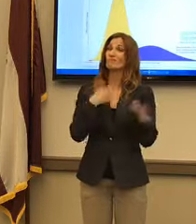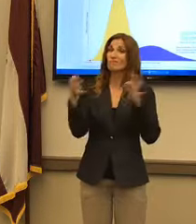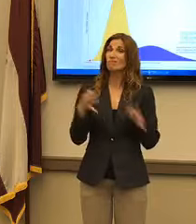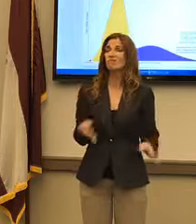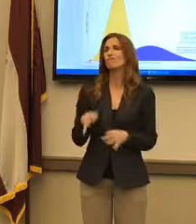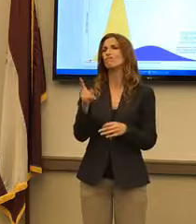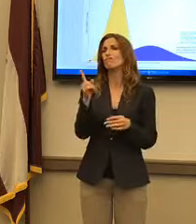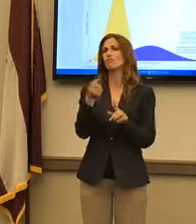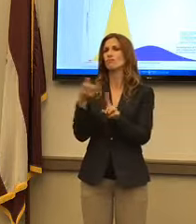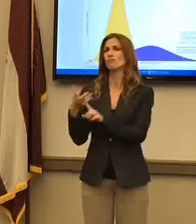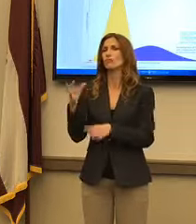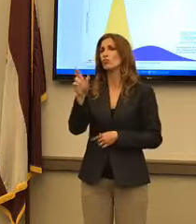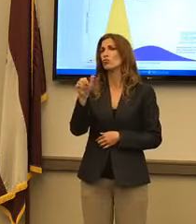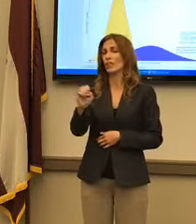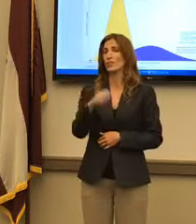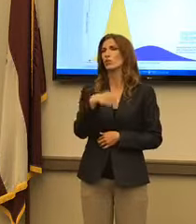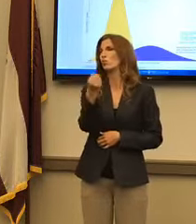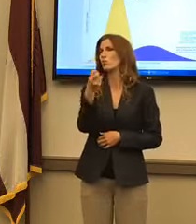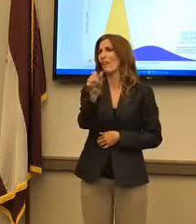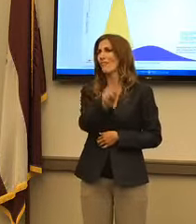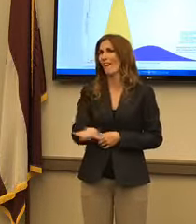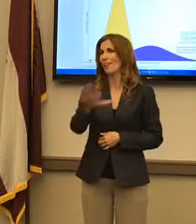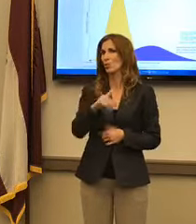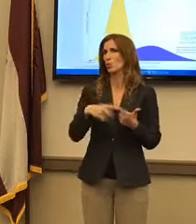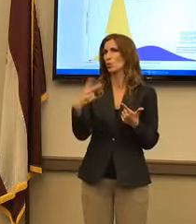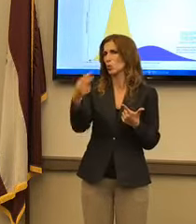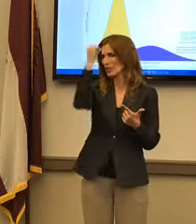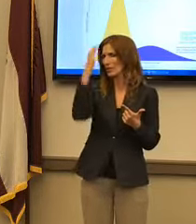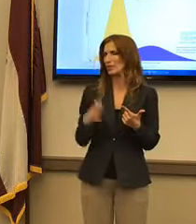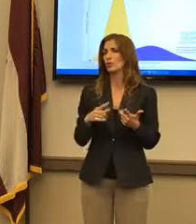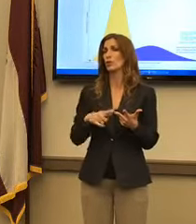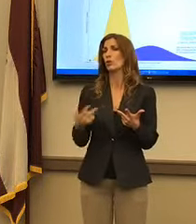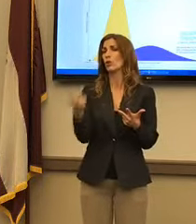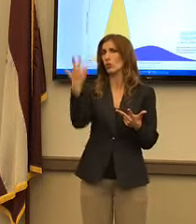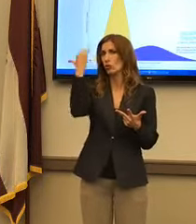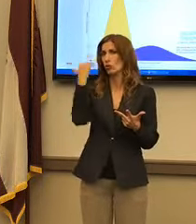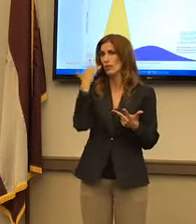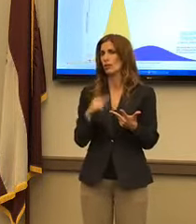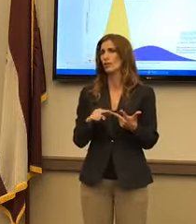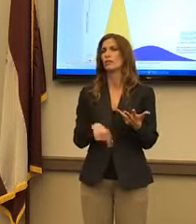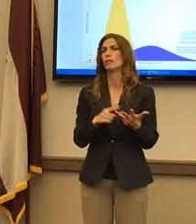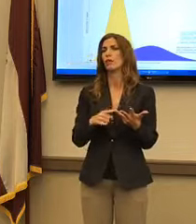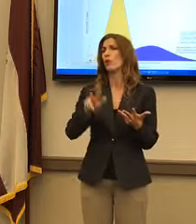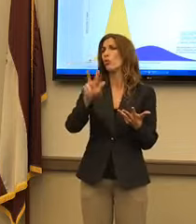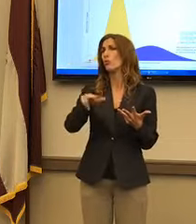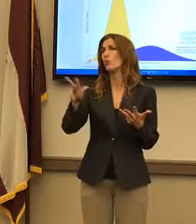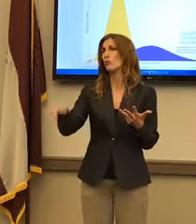breakdown 12 are Asian 2 are Asian Indian 3 are Asian Korean 33 African